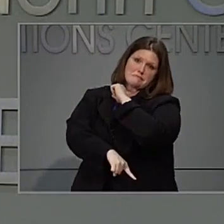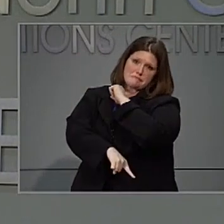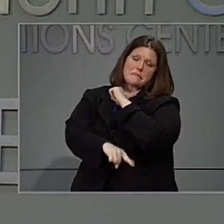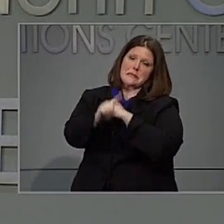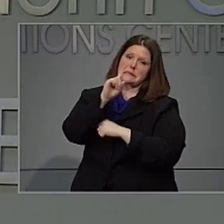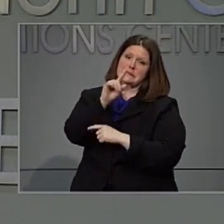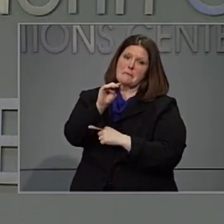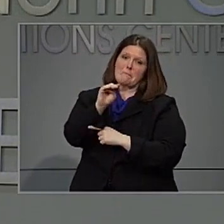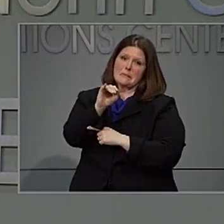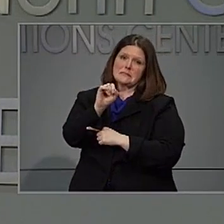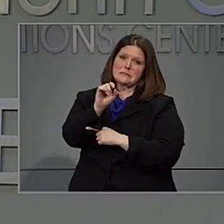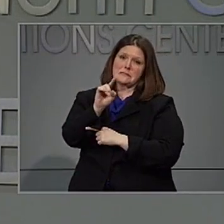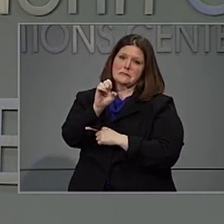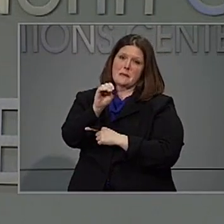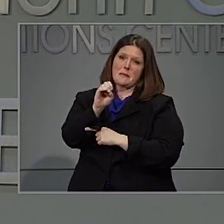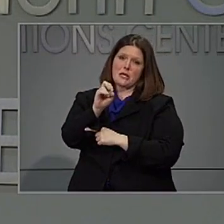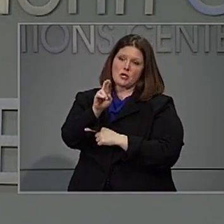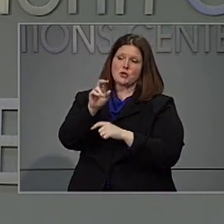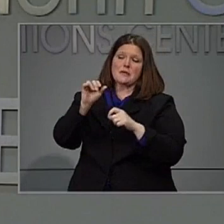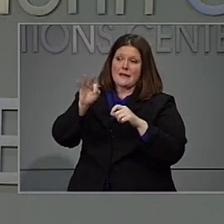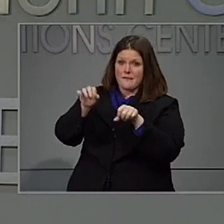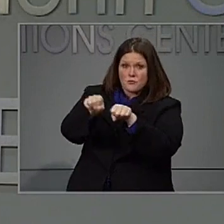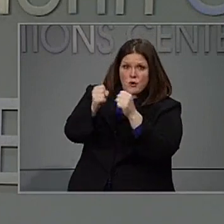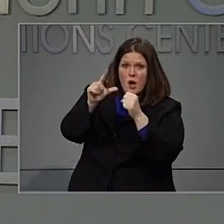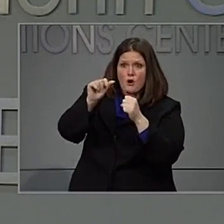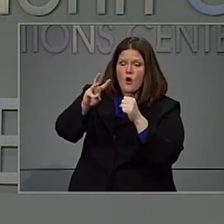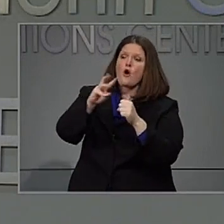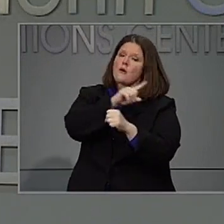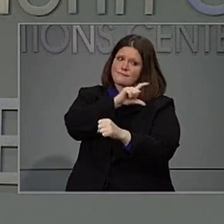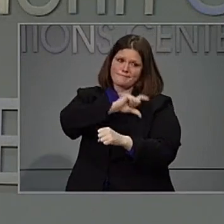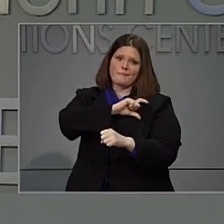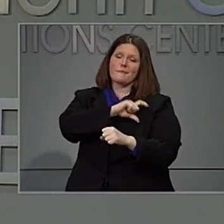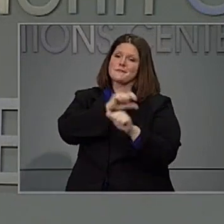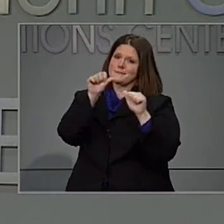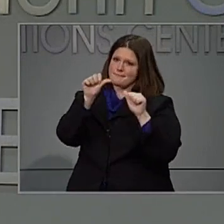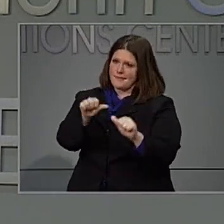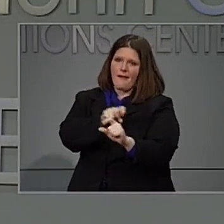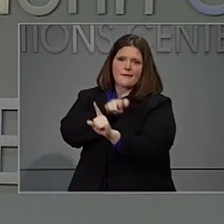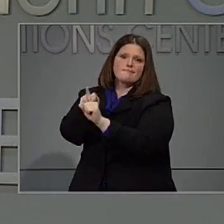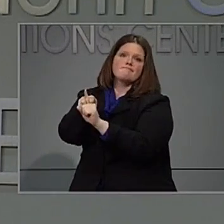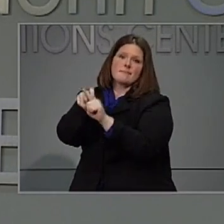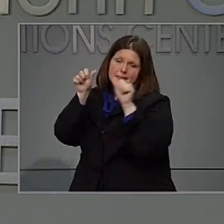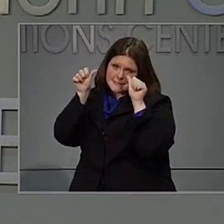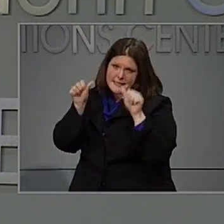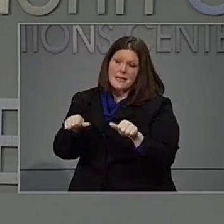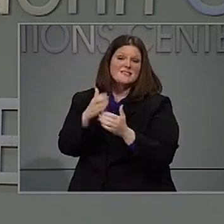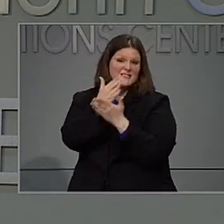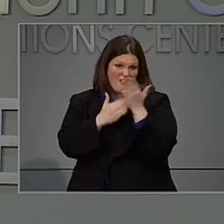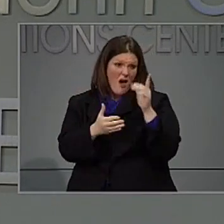THESE ARE STILL ENFORCEABLE BY LOCAL LAW ENFORCEMENT. IT IS A MISDEMEANOR TO VIOLATE THE